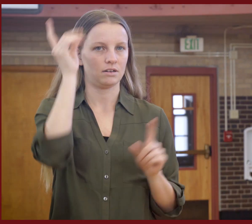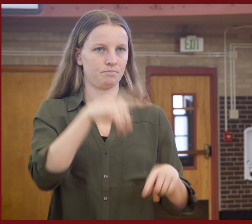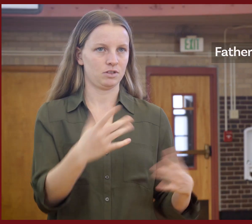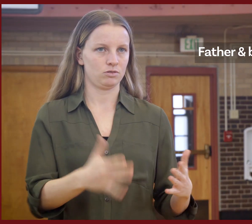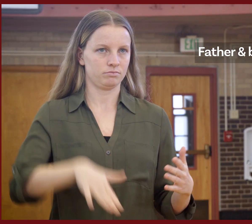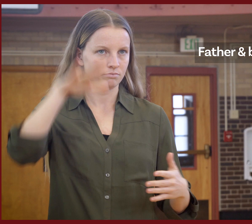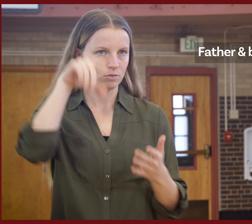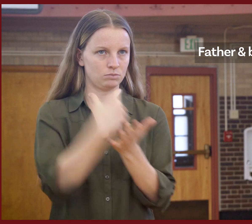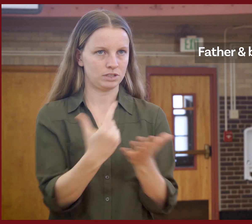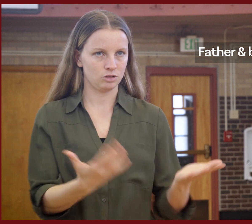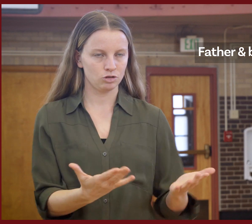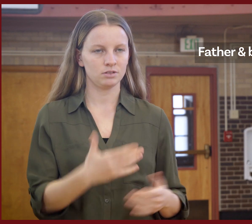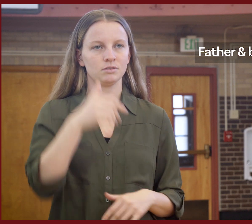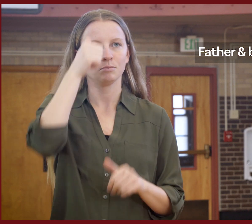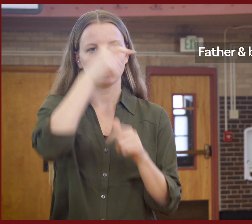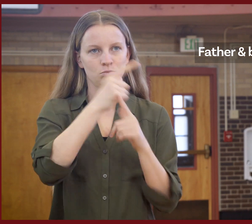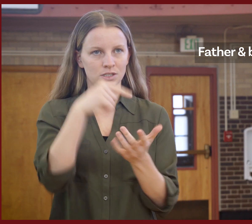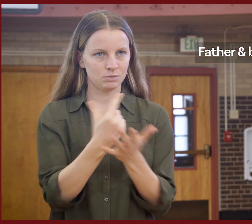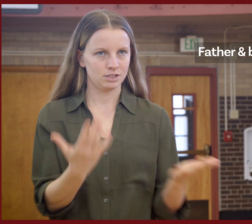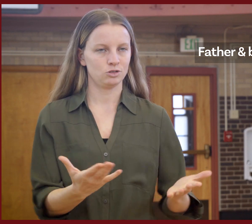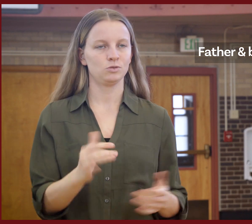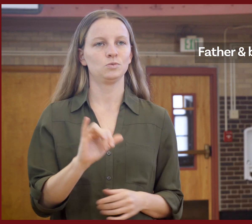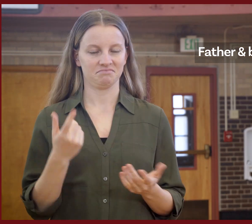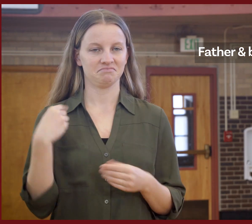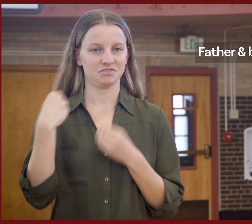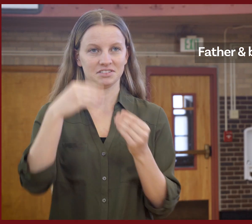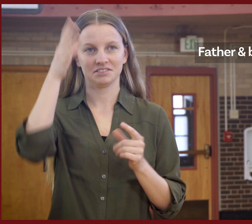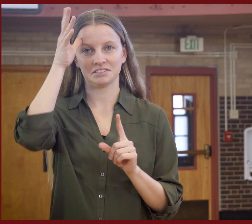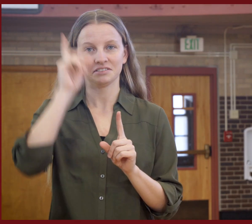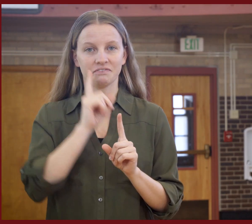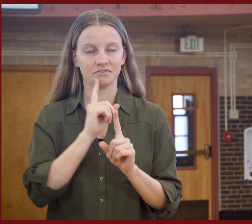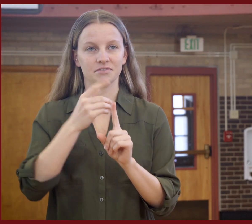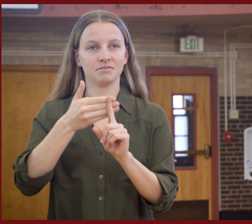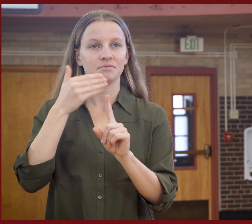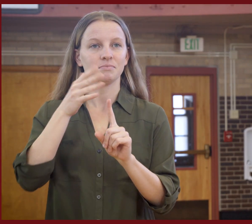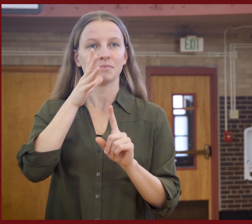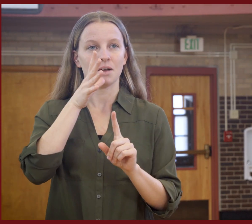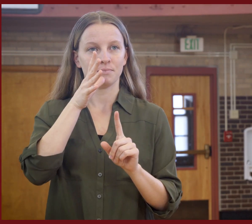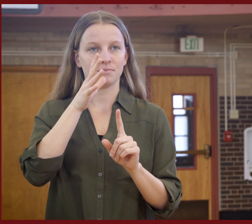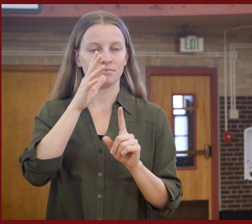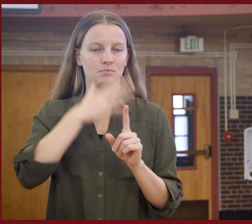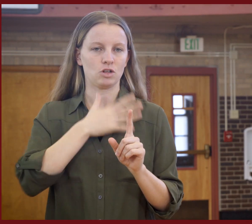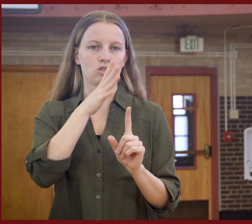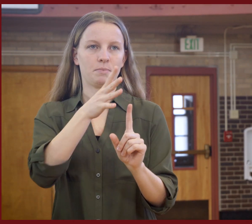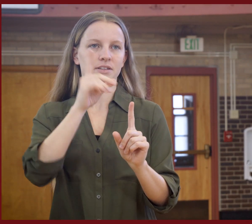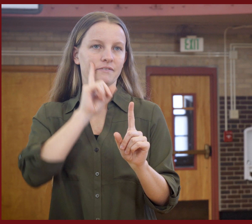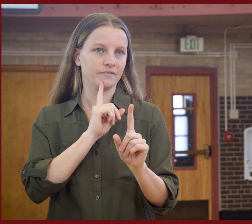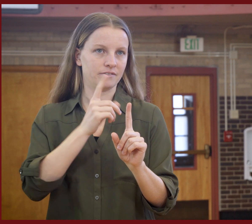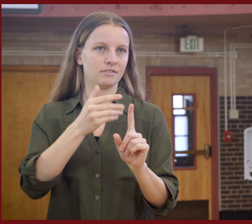I came here; graduated from here. My brother graduated from here, as well. Since my dad's Deaf, his mother, which is my grandmother, is Deaf.